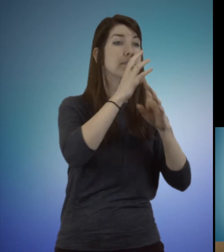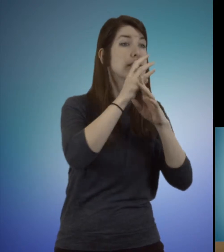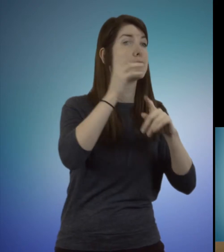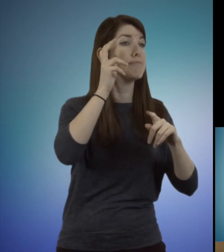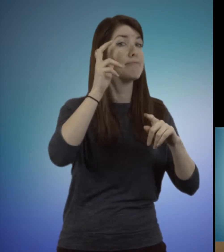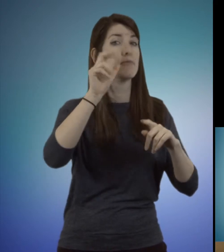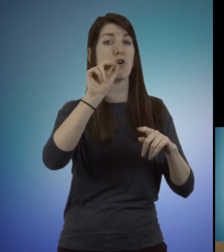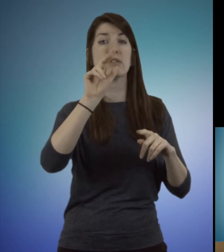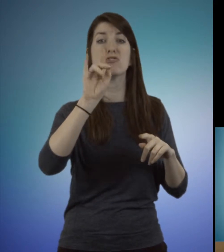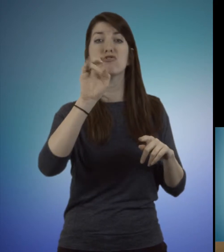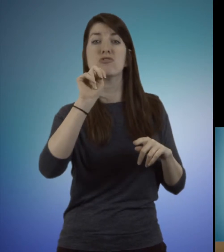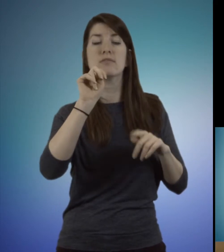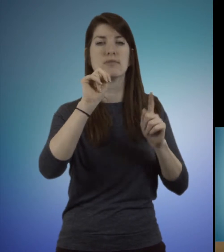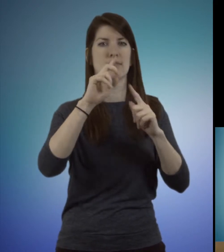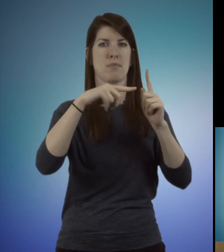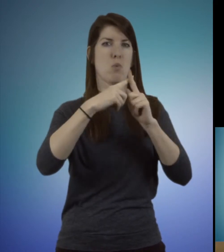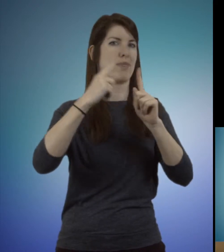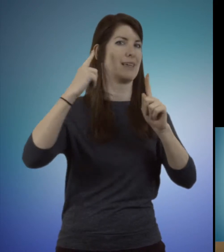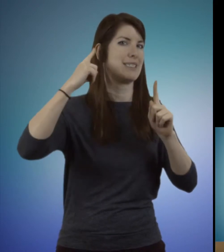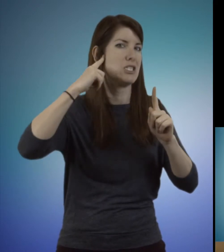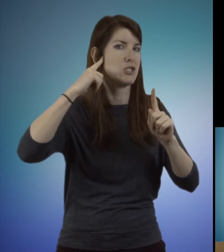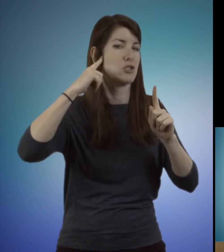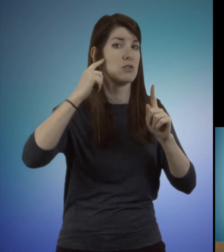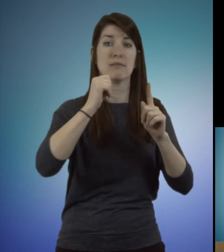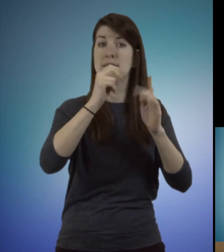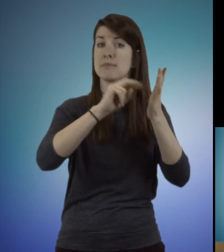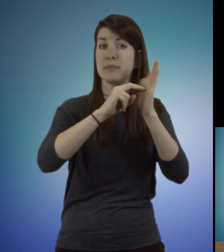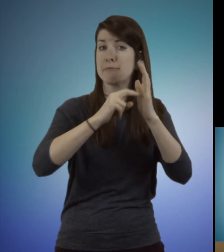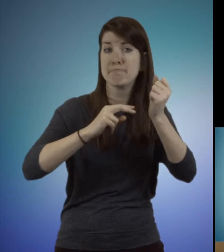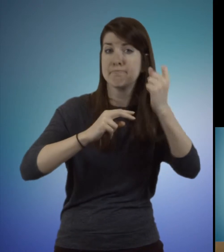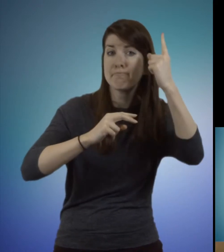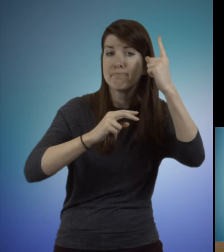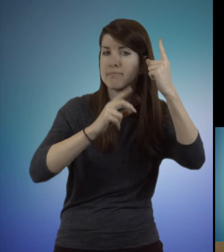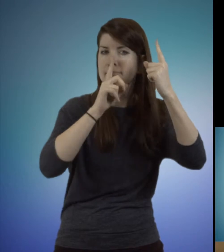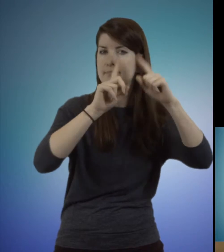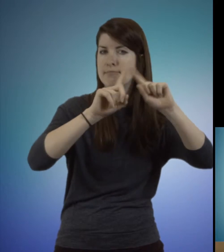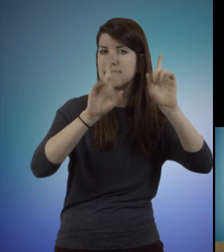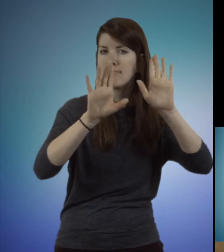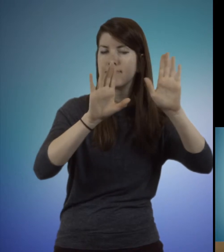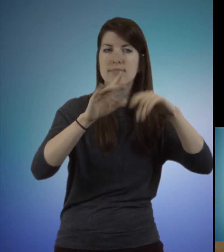not necessarily how they are comprehending or how they understand language.